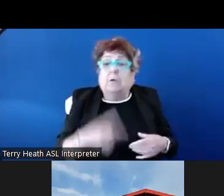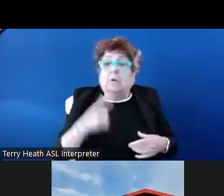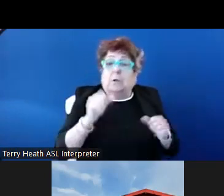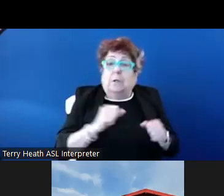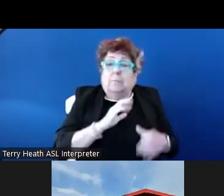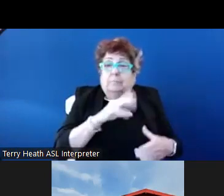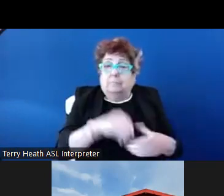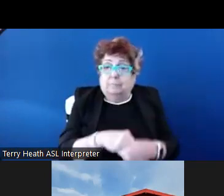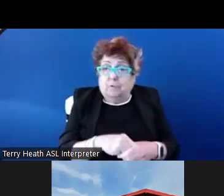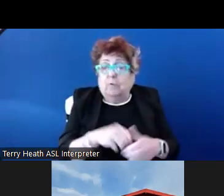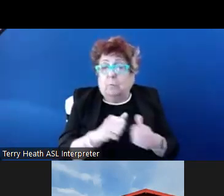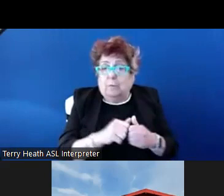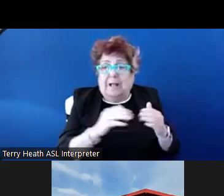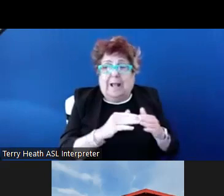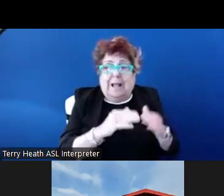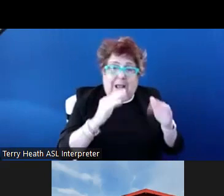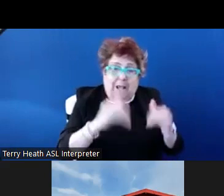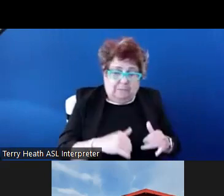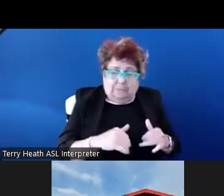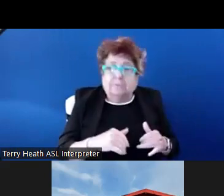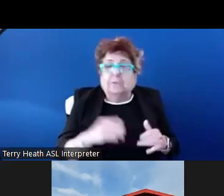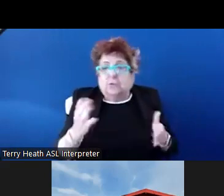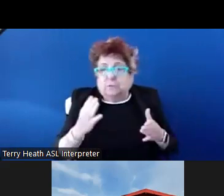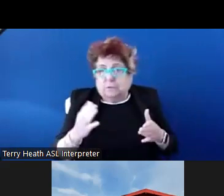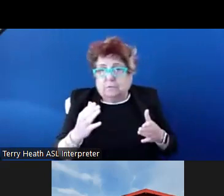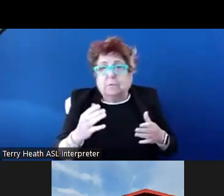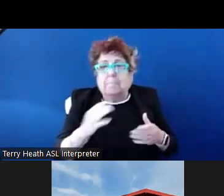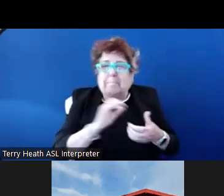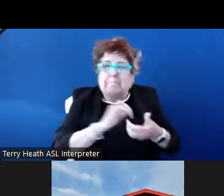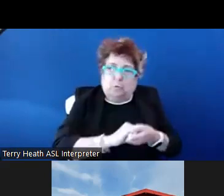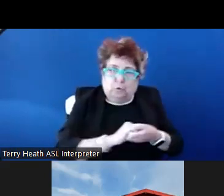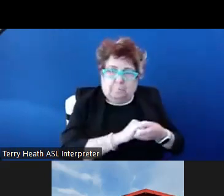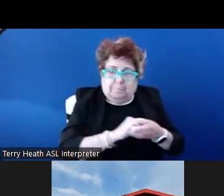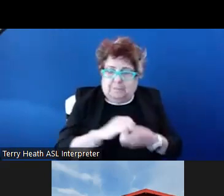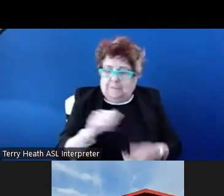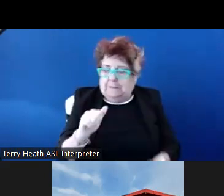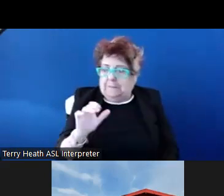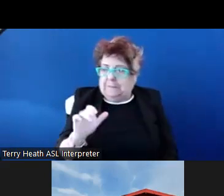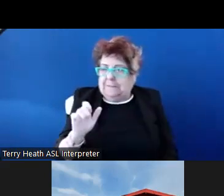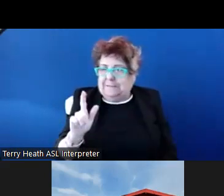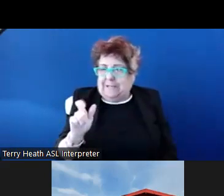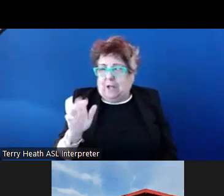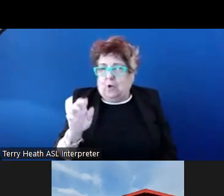You will hear more details from others, but I just want to emphasize that this is an amazing opportunity.